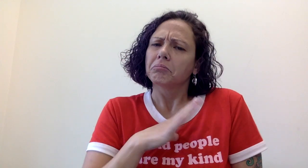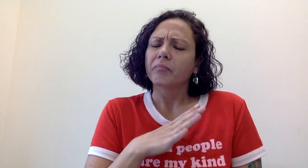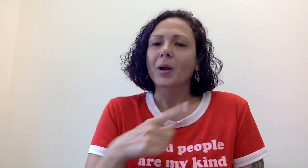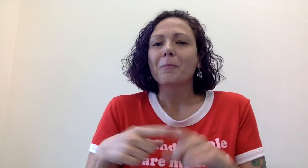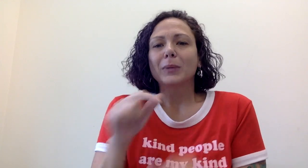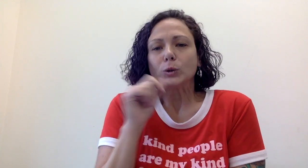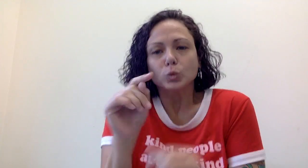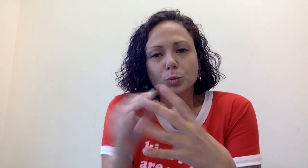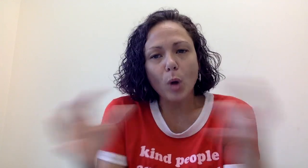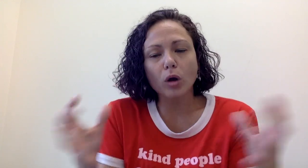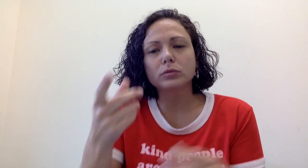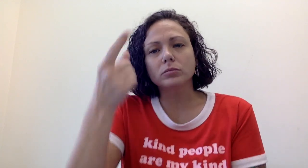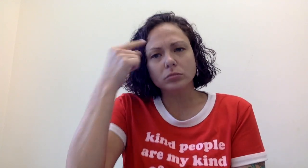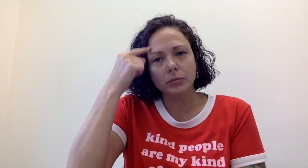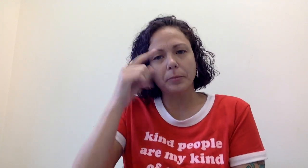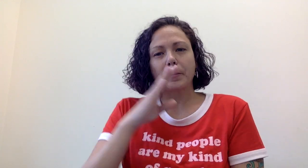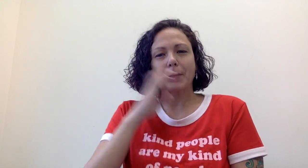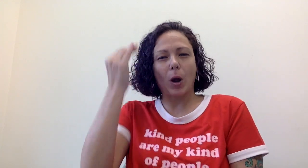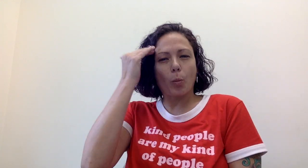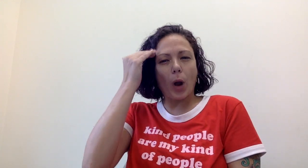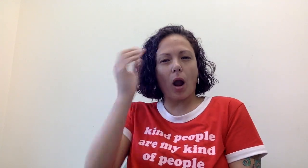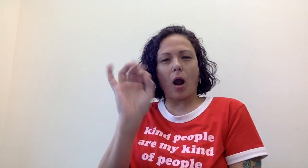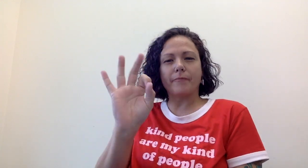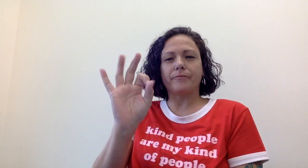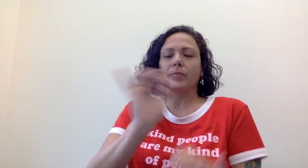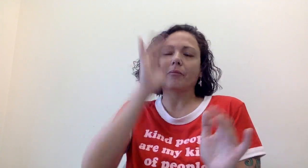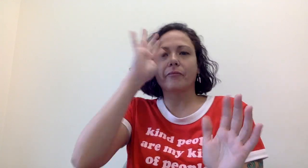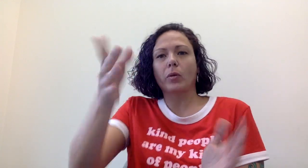So, go ahead, as long as you know it's not too much. Be aware of how much sweets you've consumed.